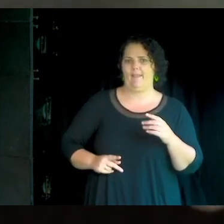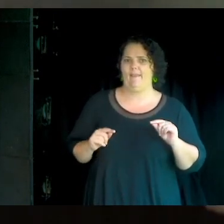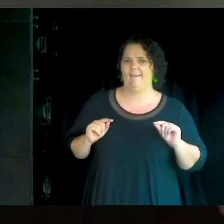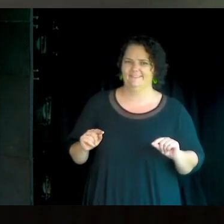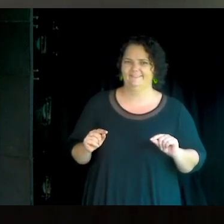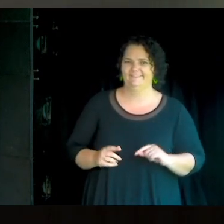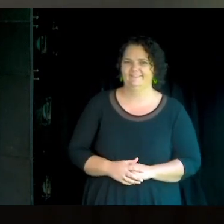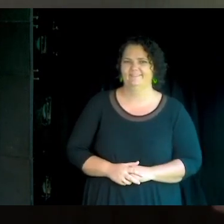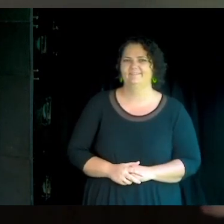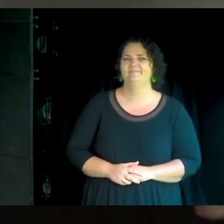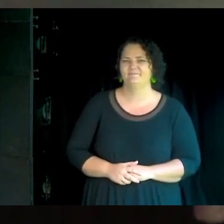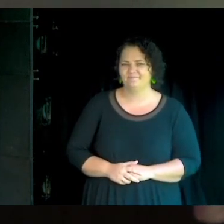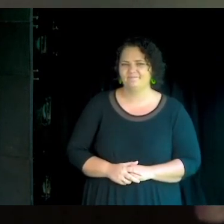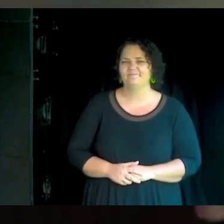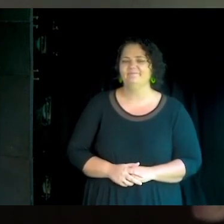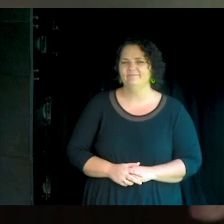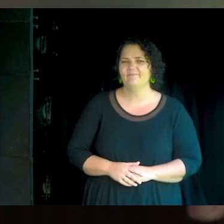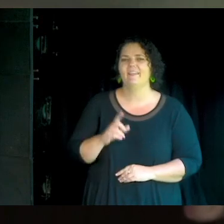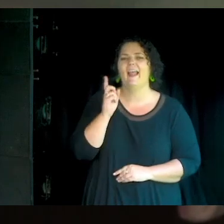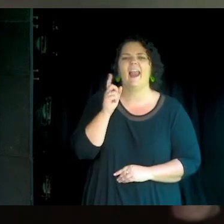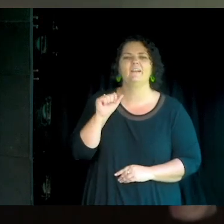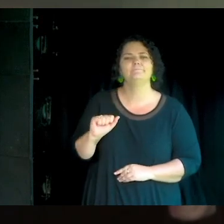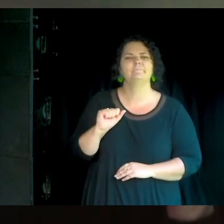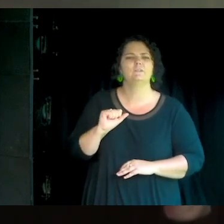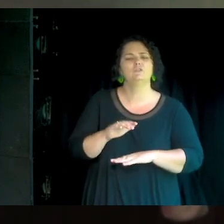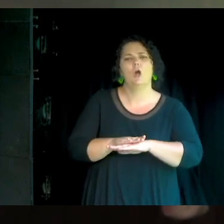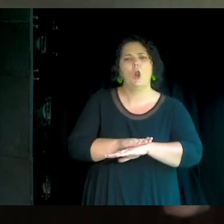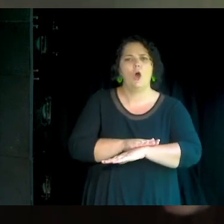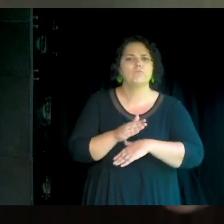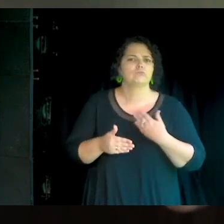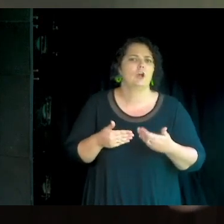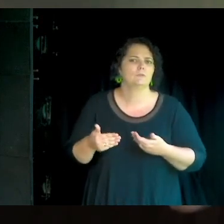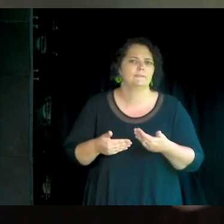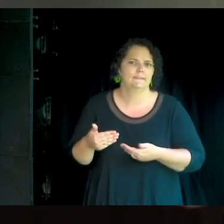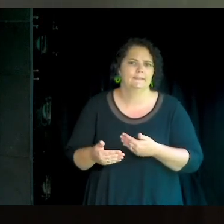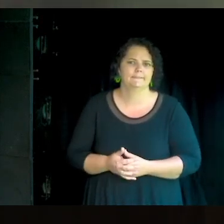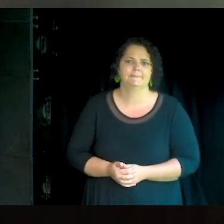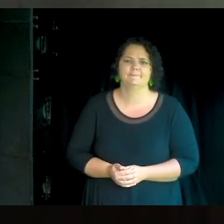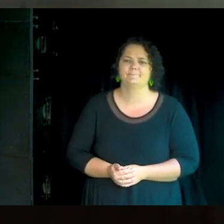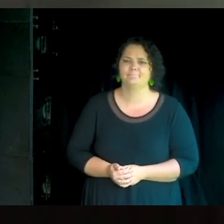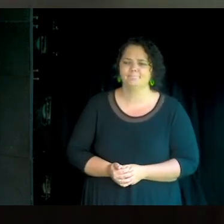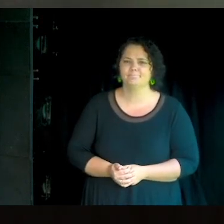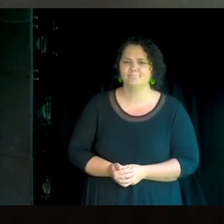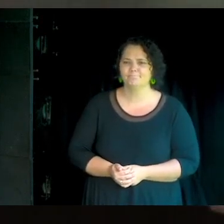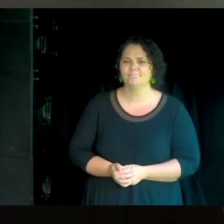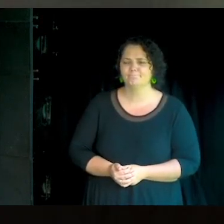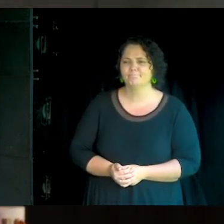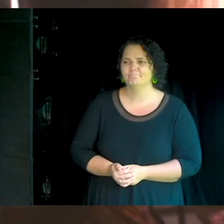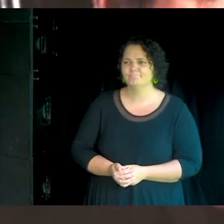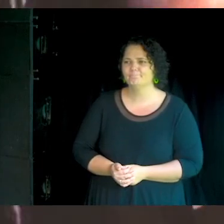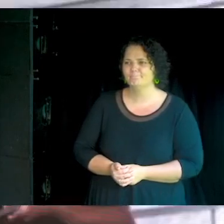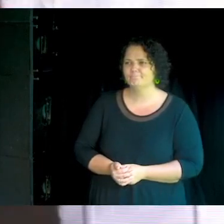so this is a slower process and while I'm doing this yeah I will be oh are you going to use this